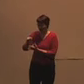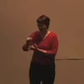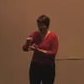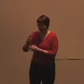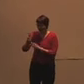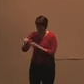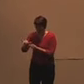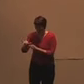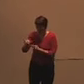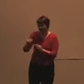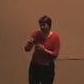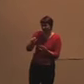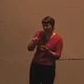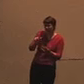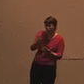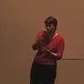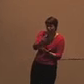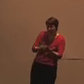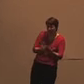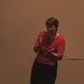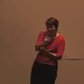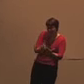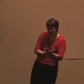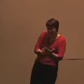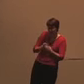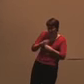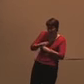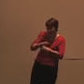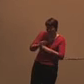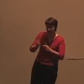to gather this big sign because I